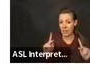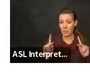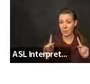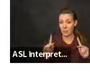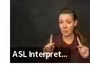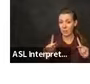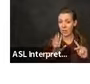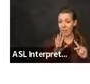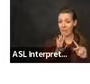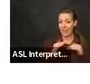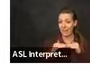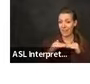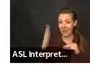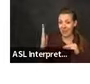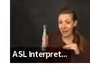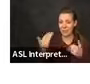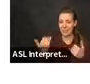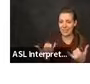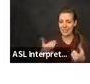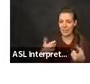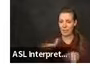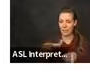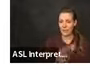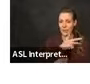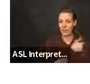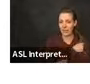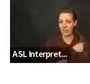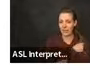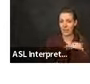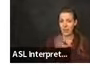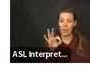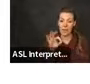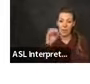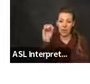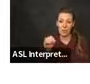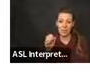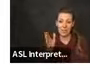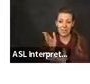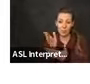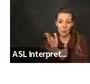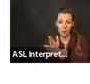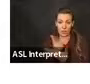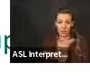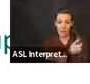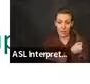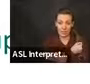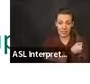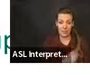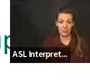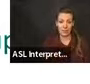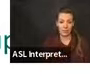now fully vaccinated, while another 9% is partially vaccinated.